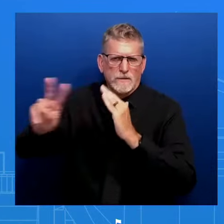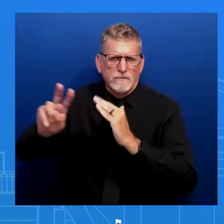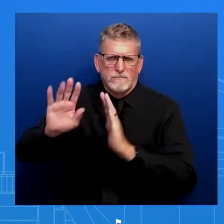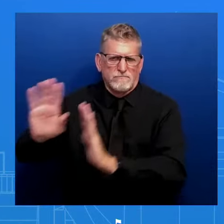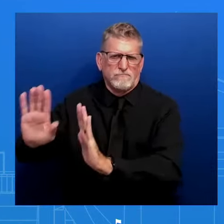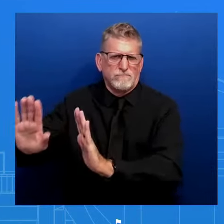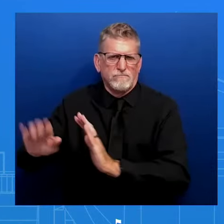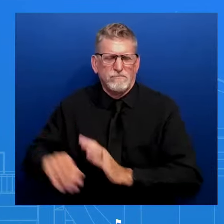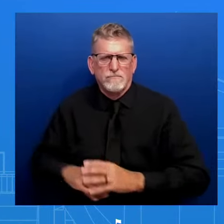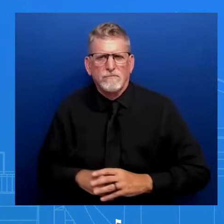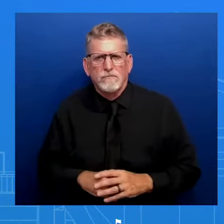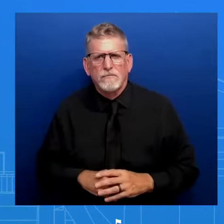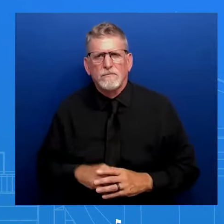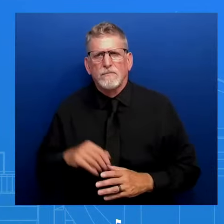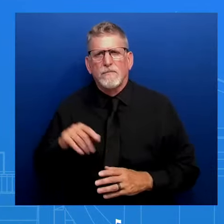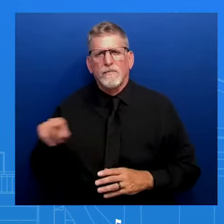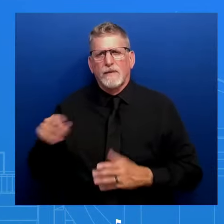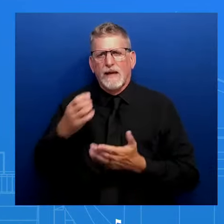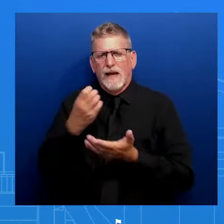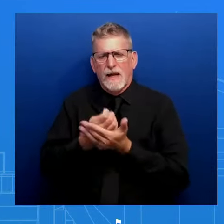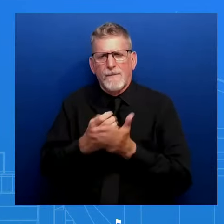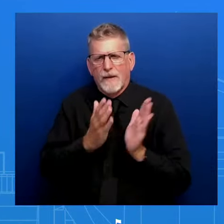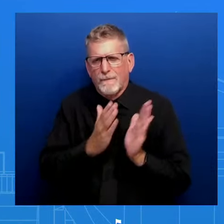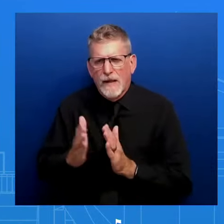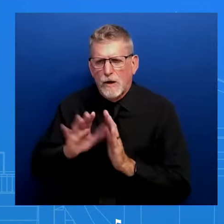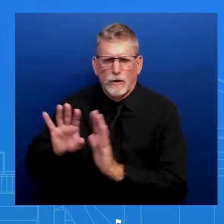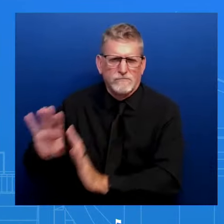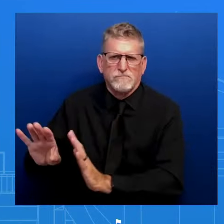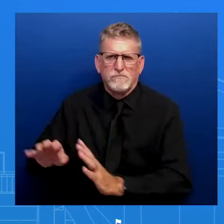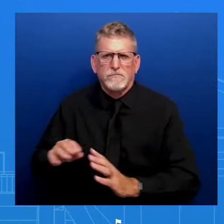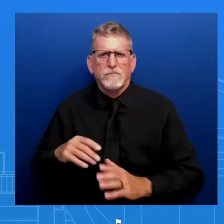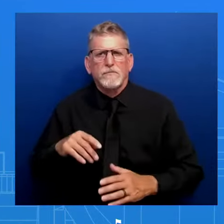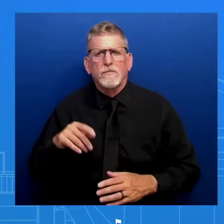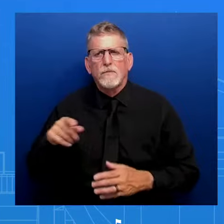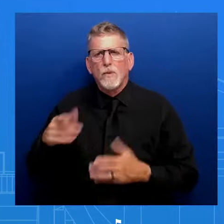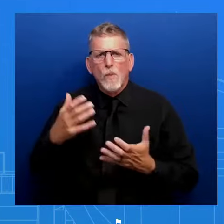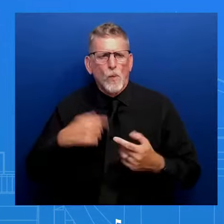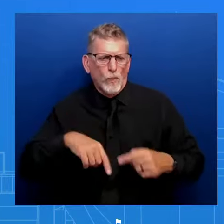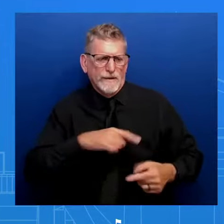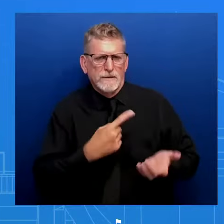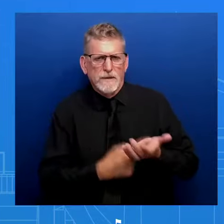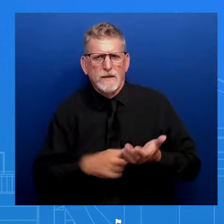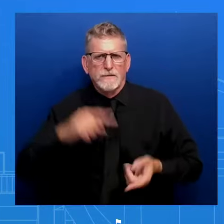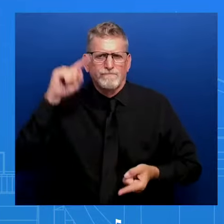the number one thing that he talks about is lowering costs for the American people, and he'll continue to do that. Thanks. See you tomorrow, guys.